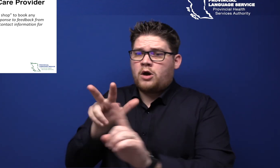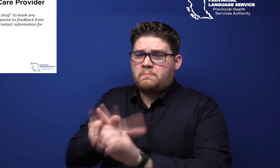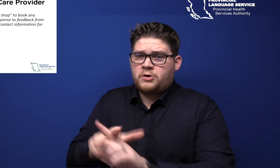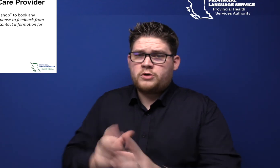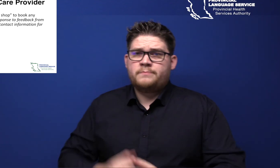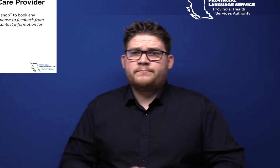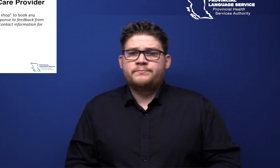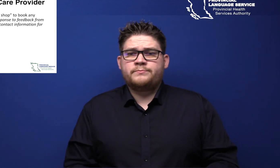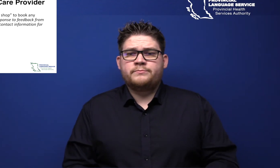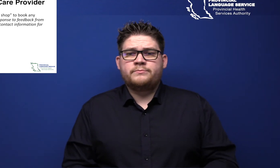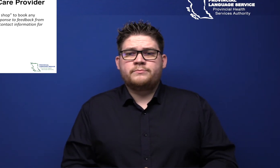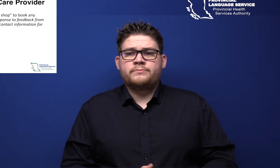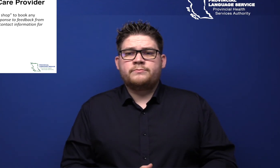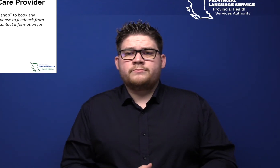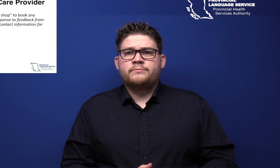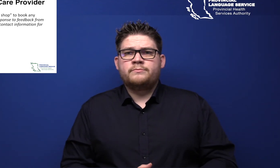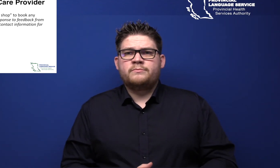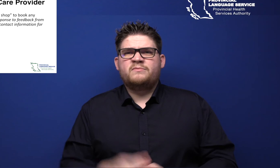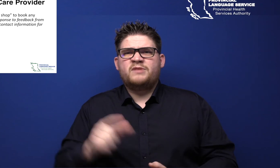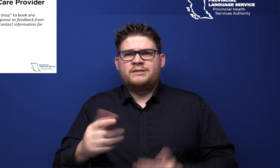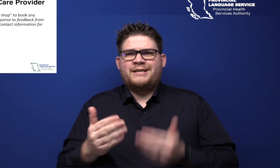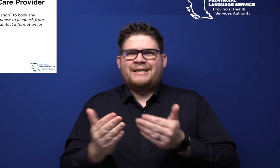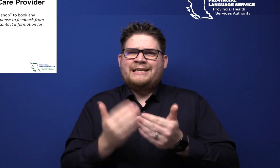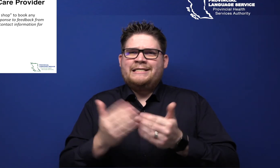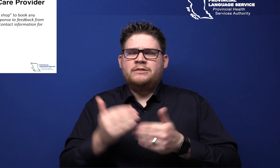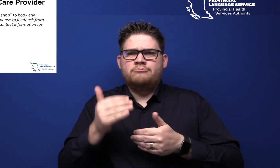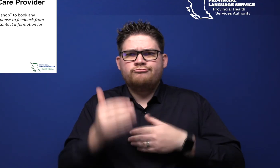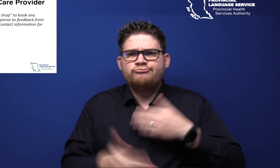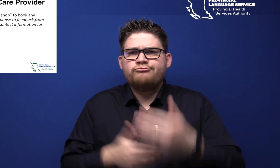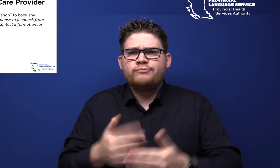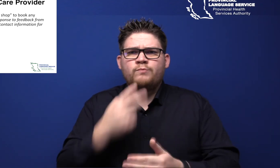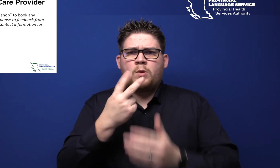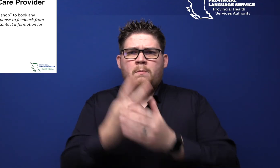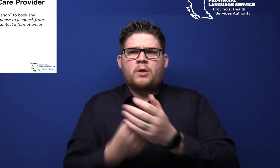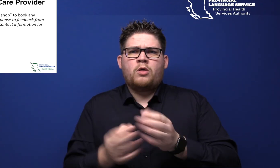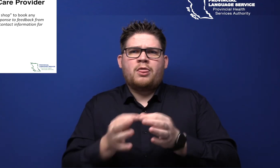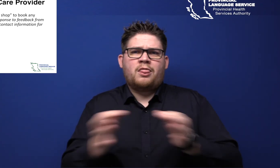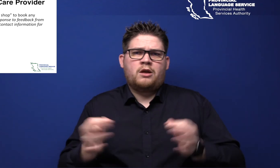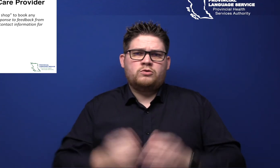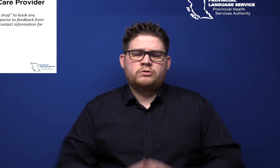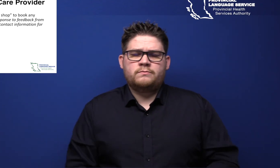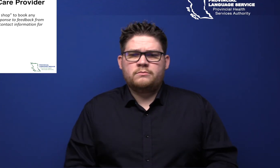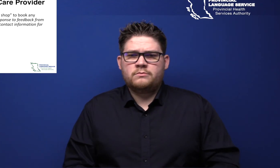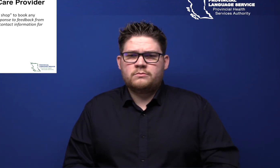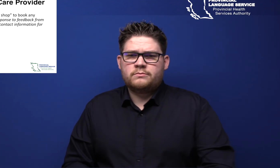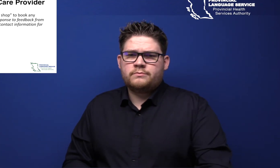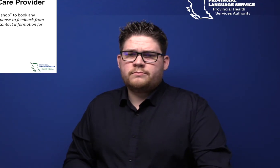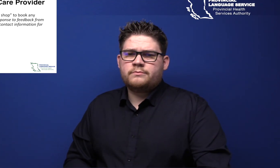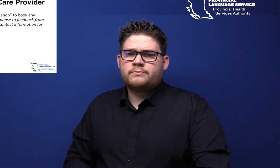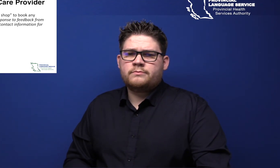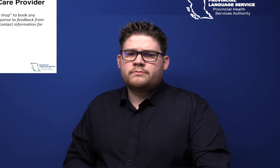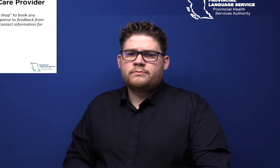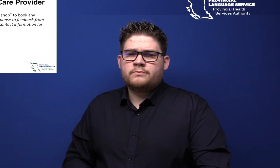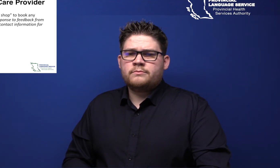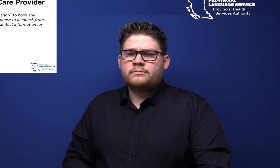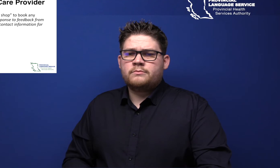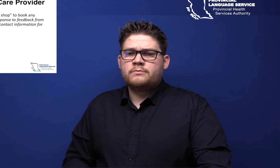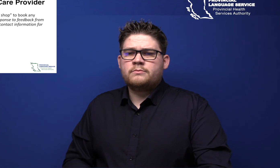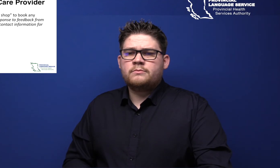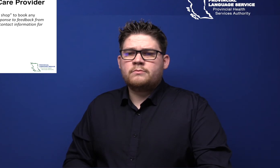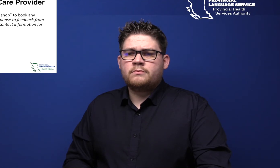YOU JUST PHONE ONE NUMBER, AND YOU COULD GET ANY SPOKEN OR SIGN LANGUAGE INTERPRETING SERVICES